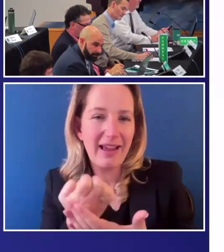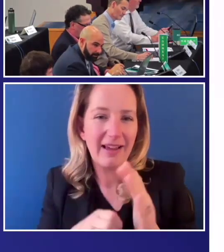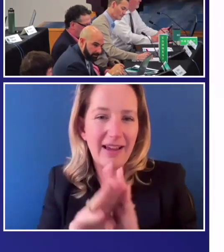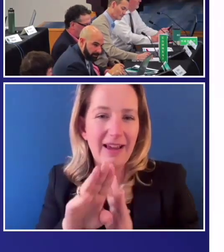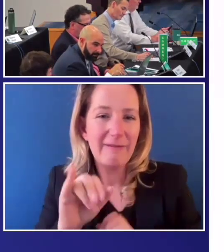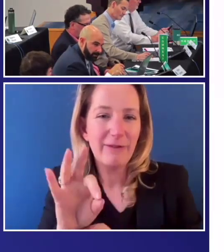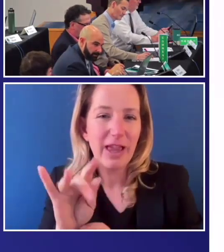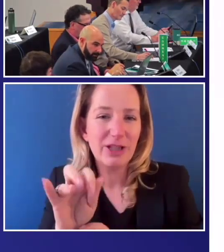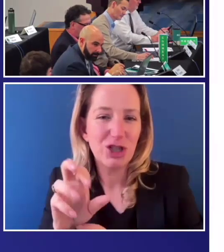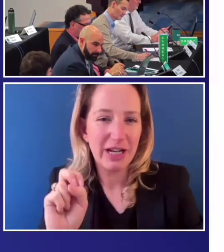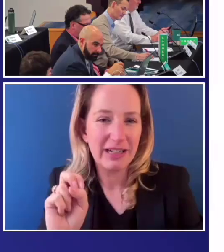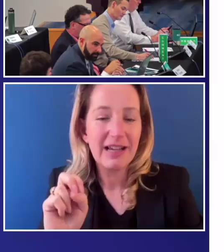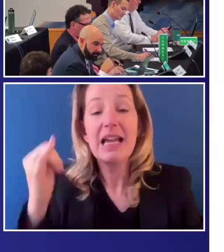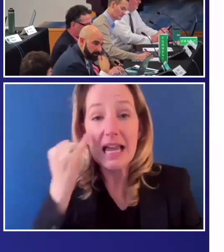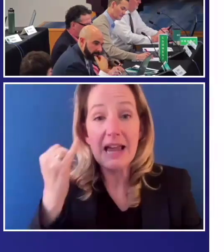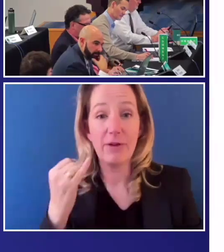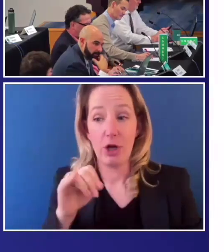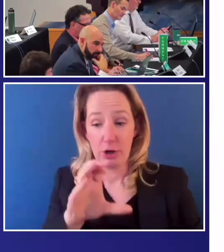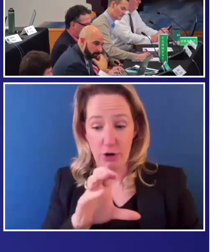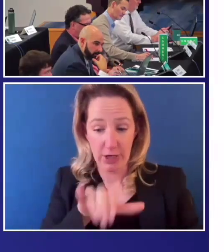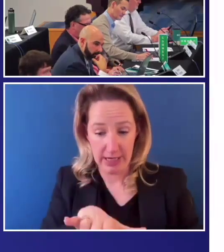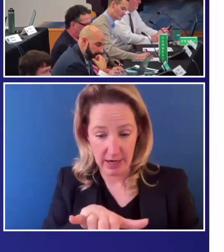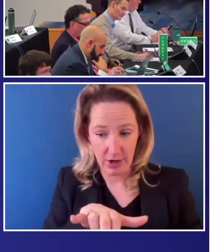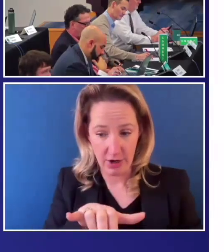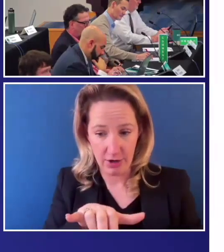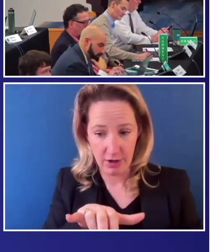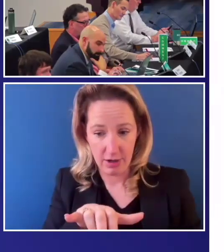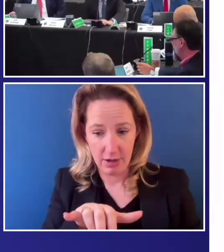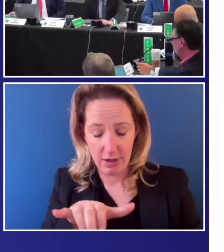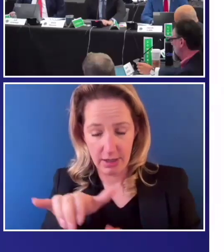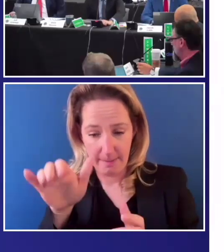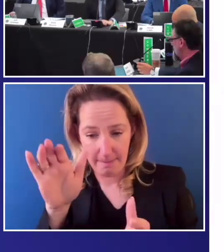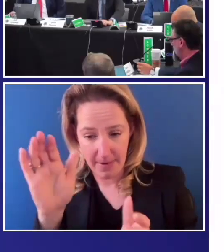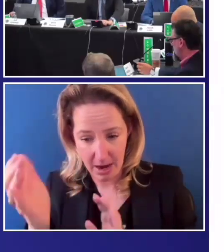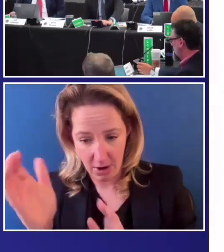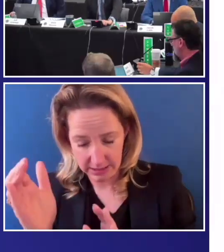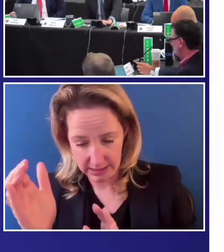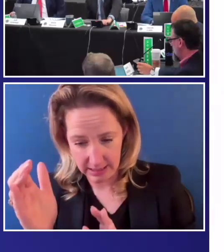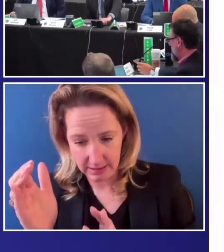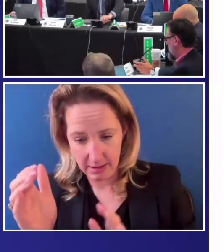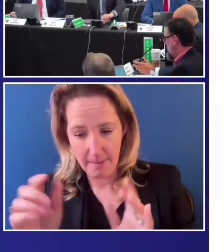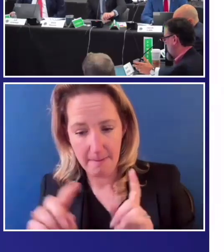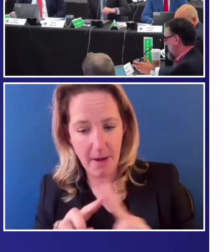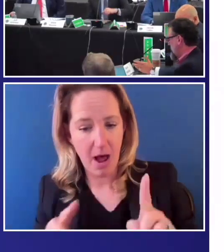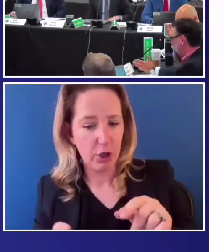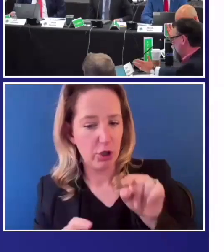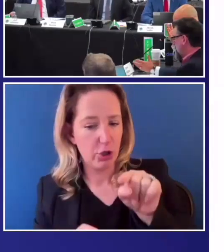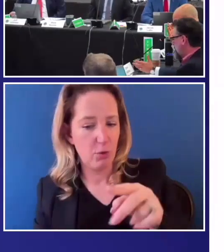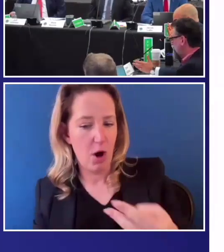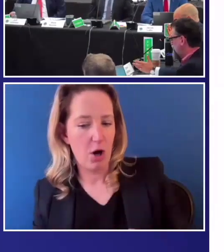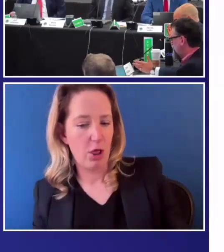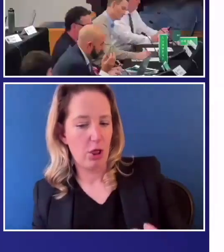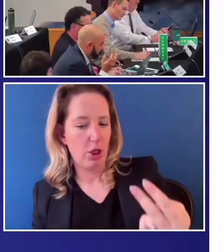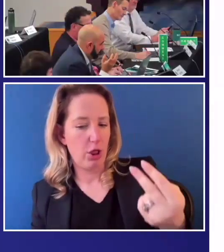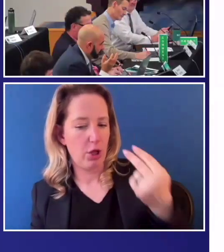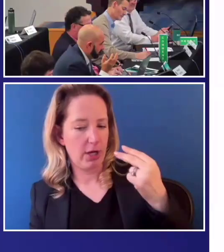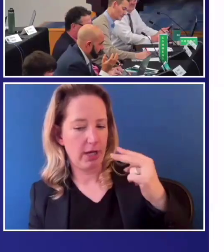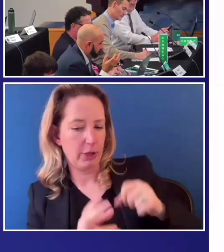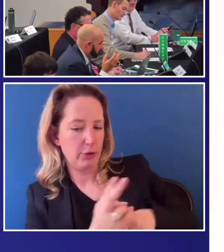current year and you're comparing to a current year benchmark. That, that is the Department's plan. That's right. The only thing I would just say -- would share for our colleagues is,